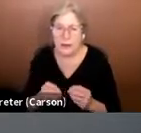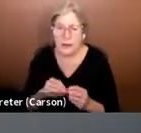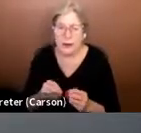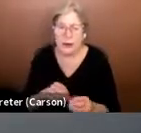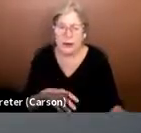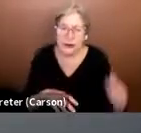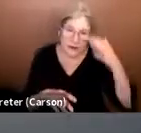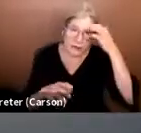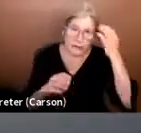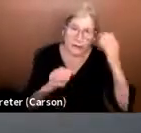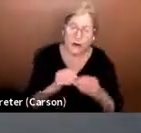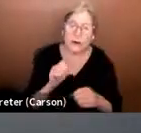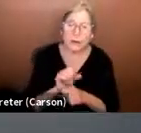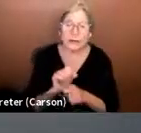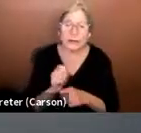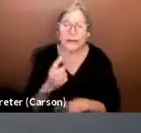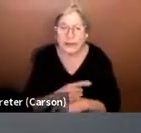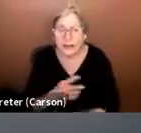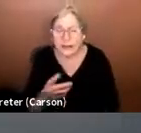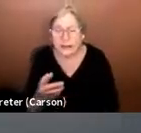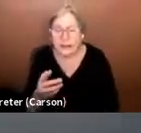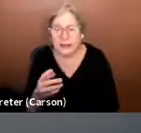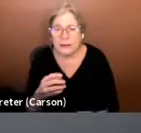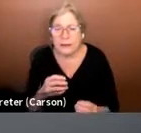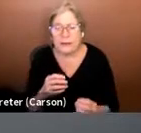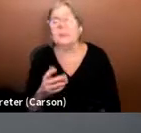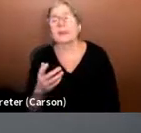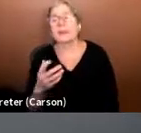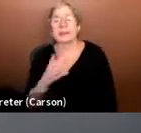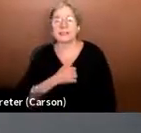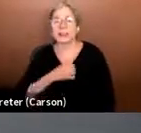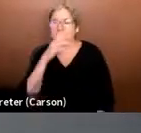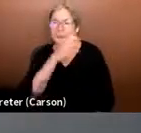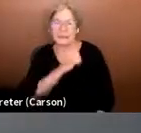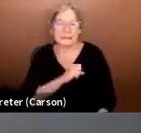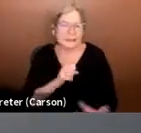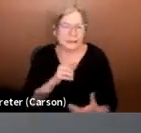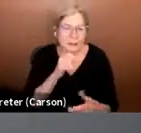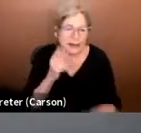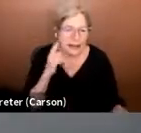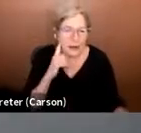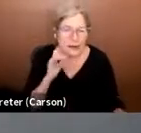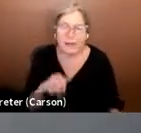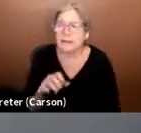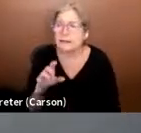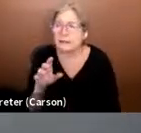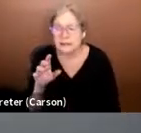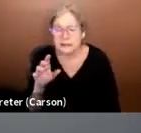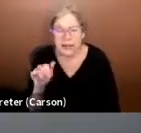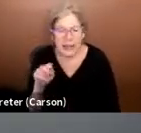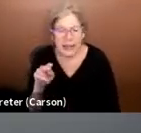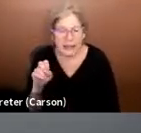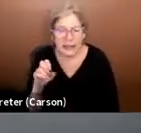working with a single person who both writes and draws the art. So in some cases